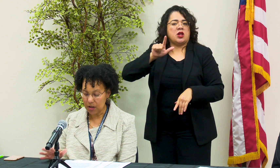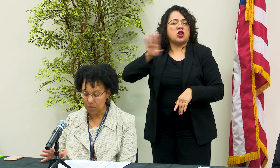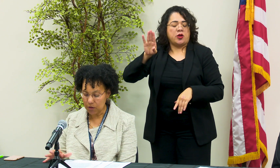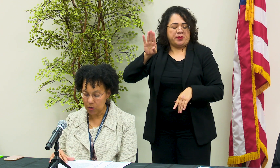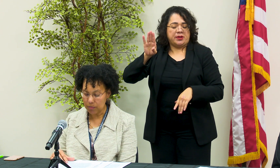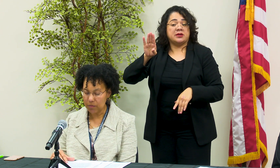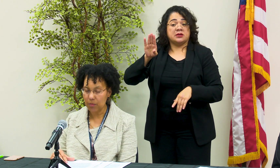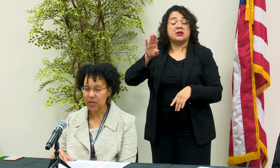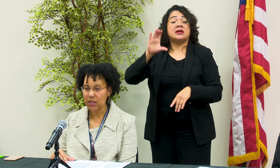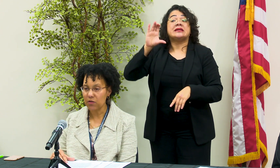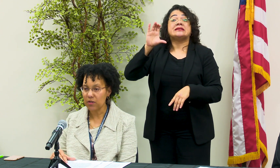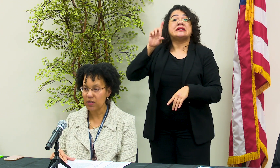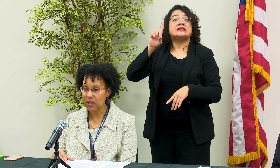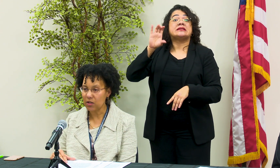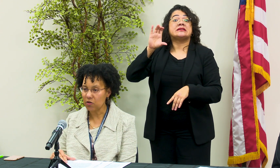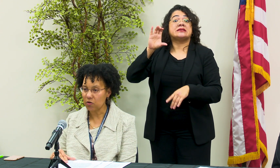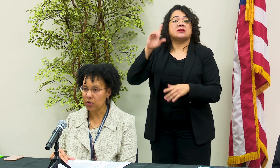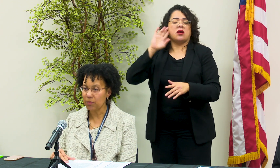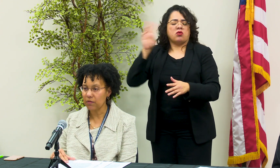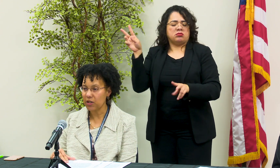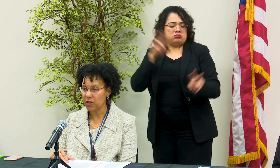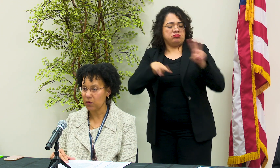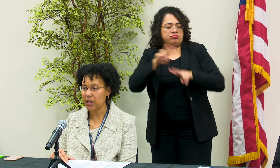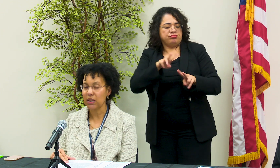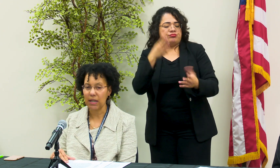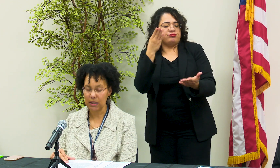confirmed from the Centers of Disease Control and Prevention within the next